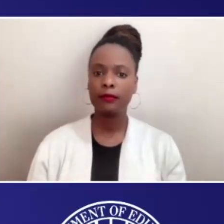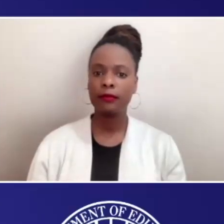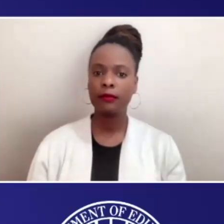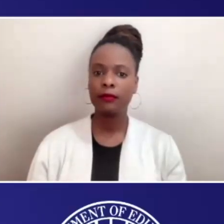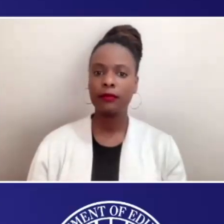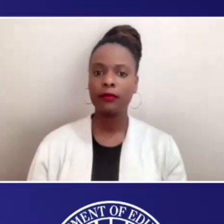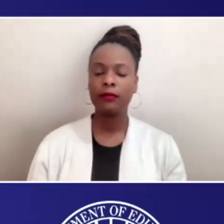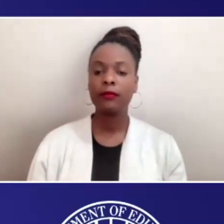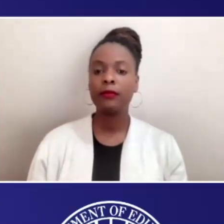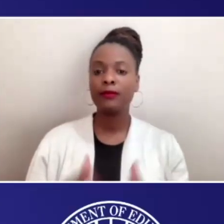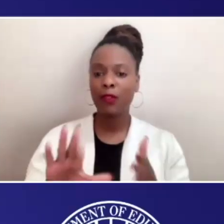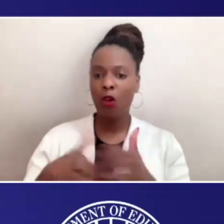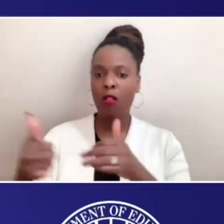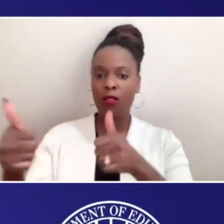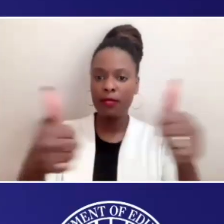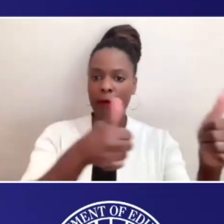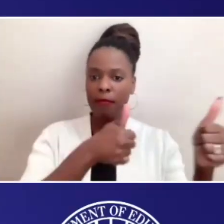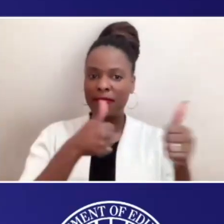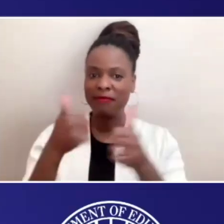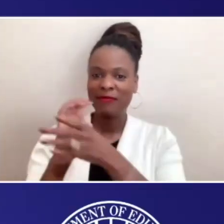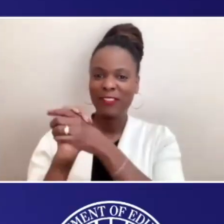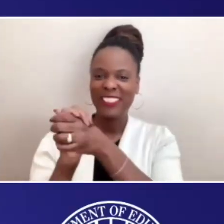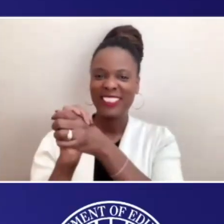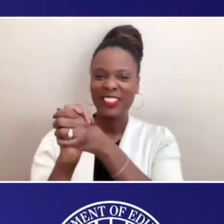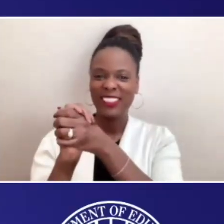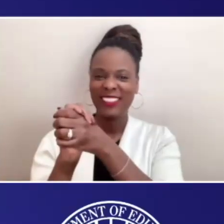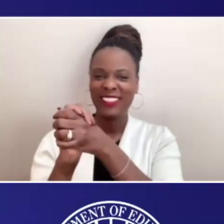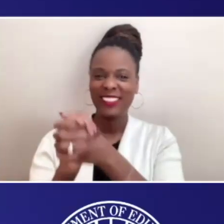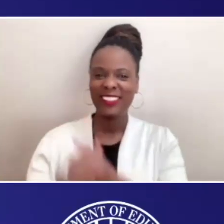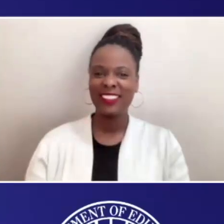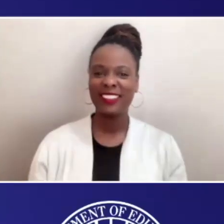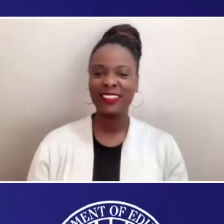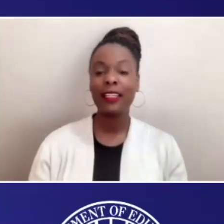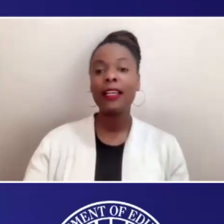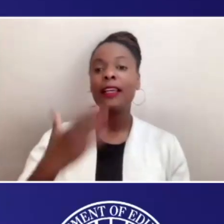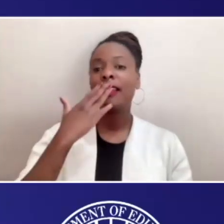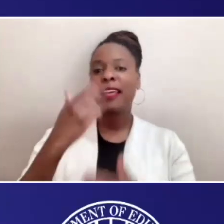All thumbs are up. Congratulations. Thank you, everybody. We appreciate that.